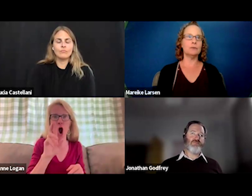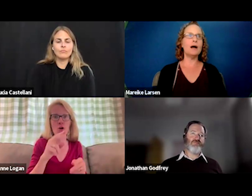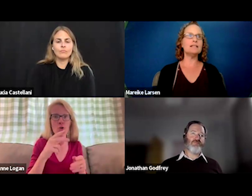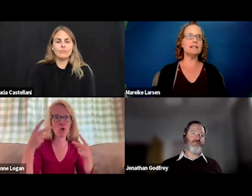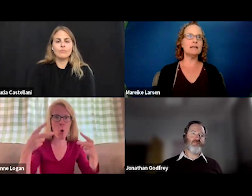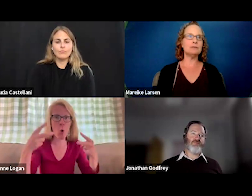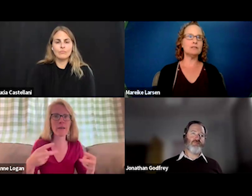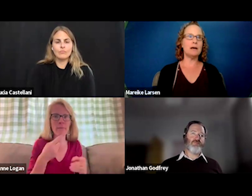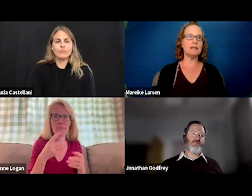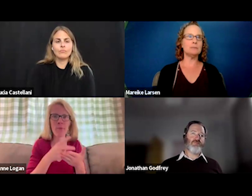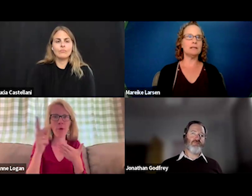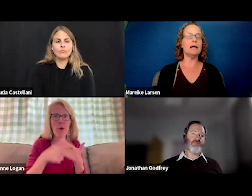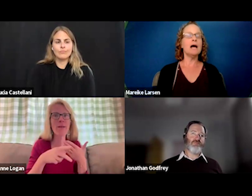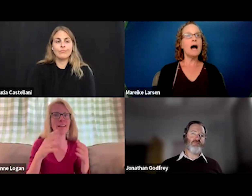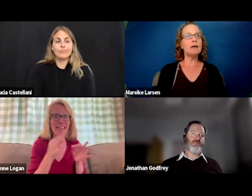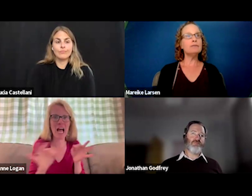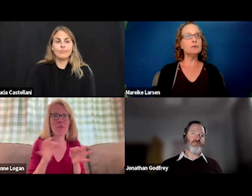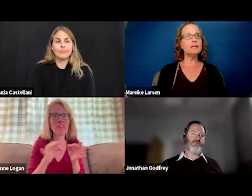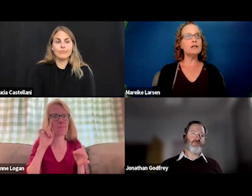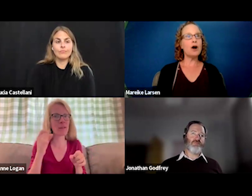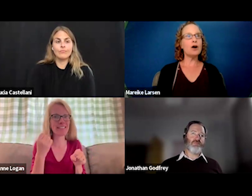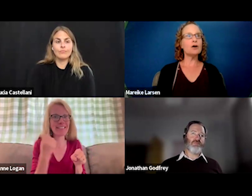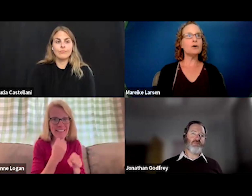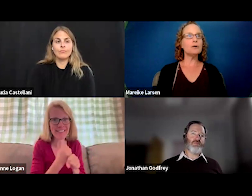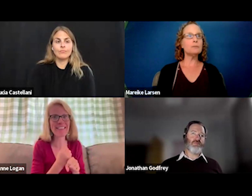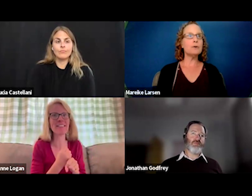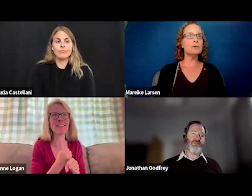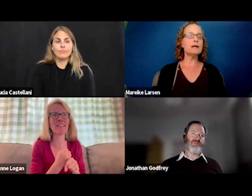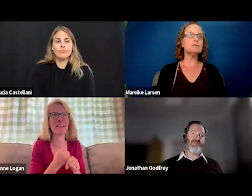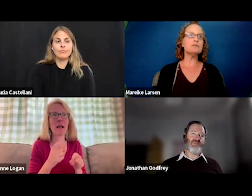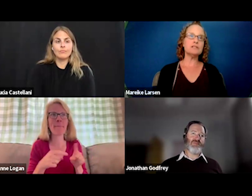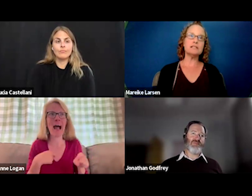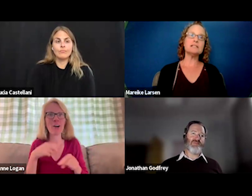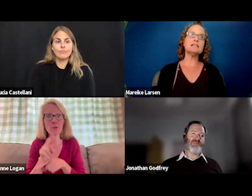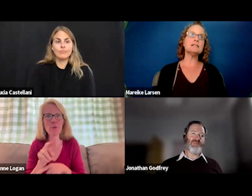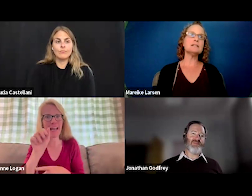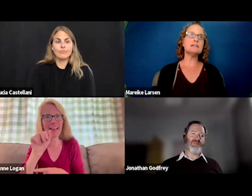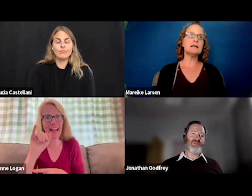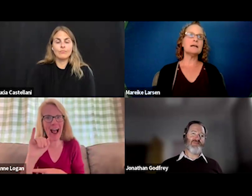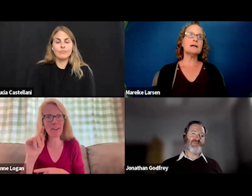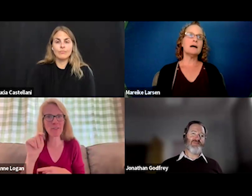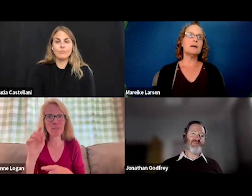wisely and responsibly. I'm fluent in our coding programs for statistics,